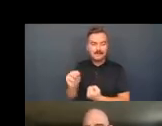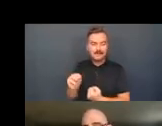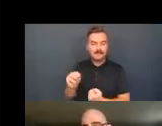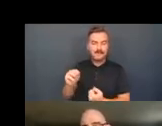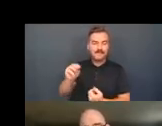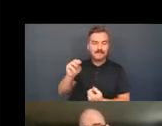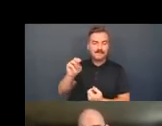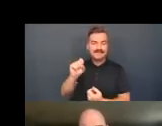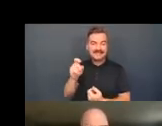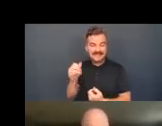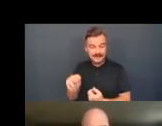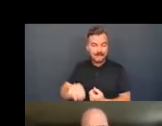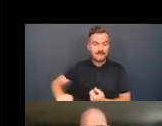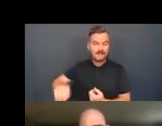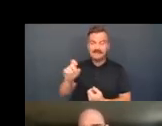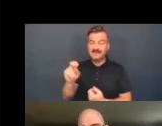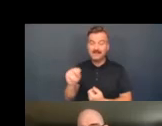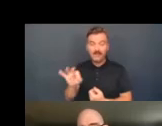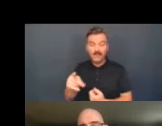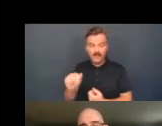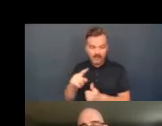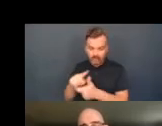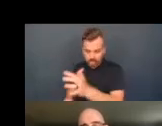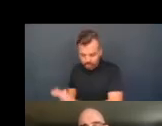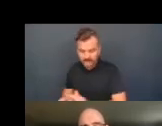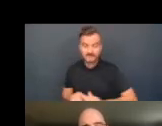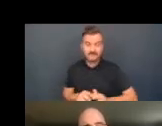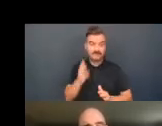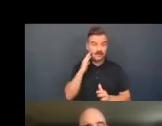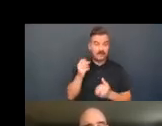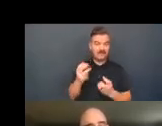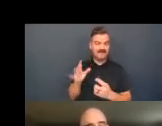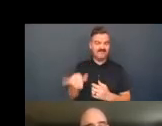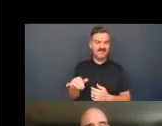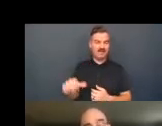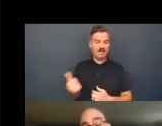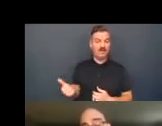16:14:53 a symbolism xenophobia, all sorts. And a lot of these other conditions have been